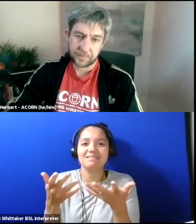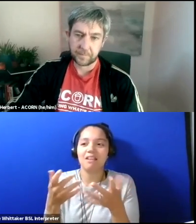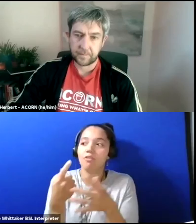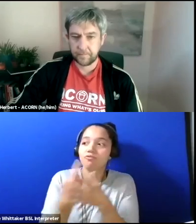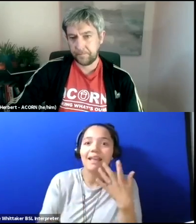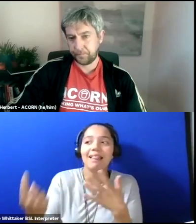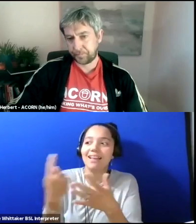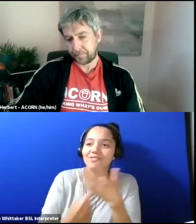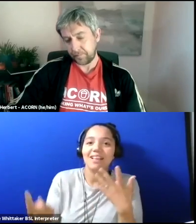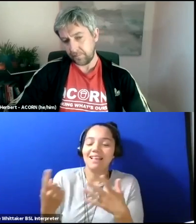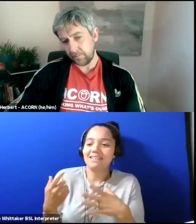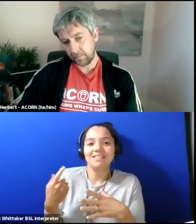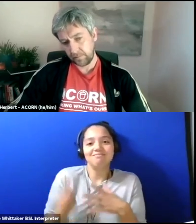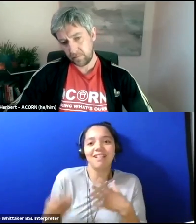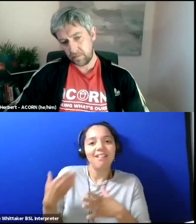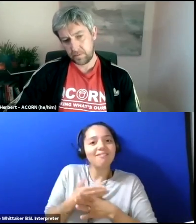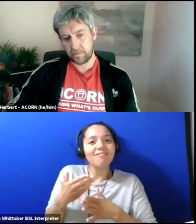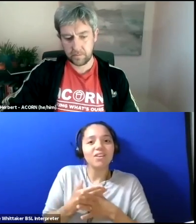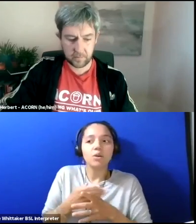self-employed when we should be employed.